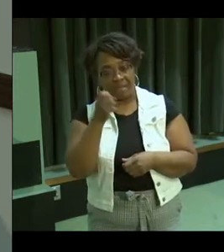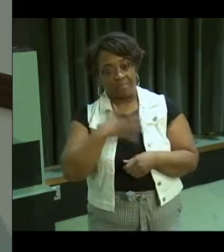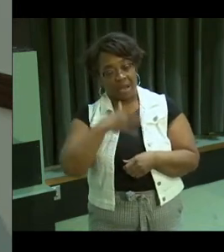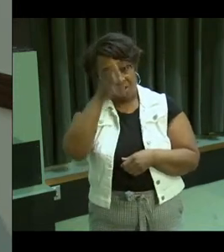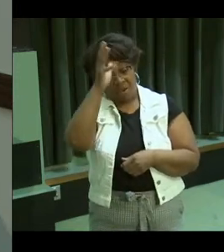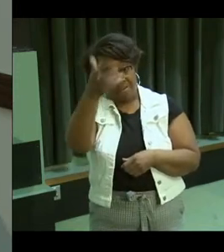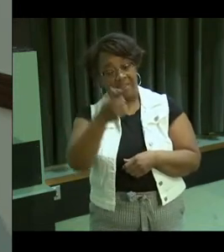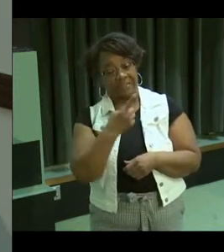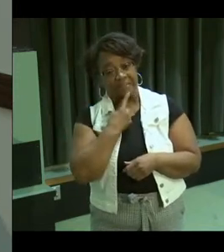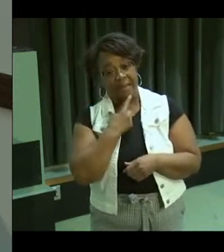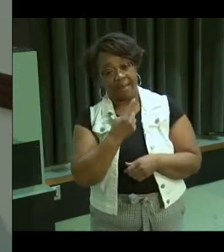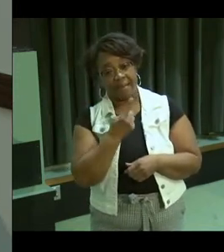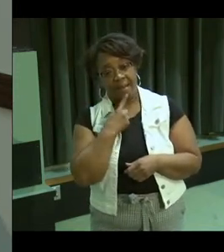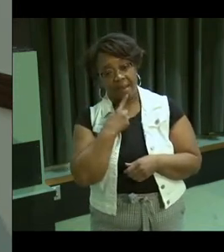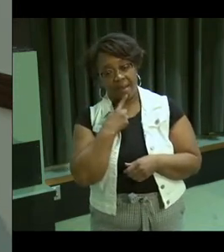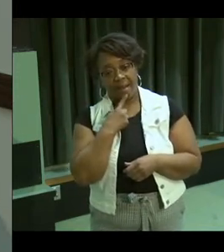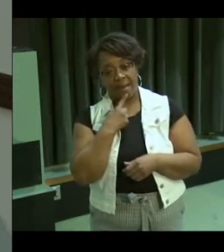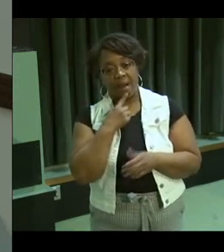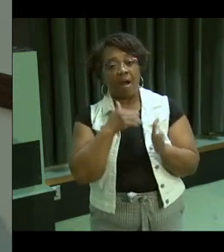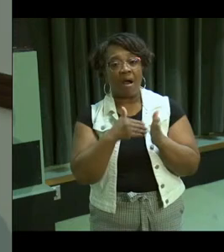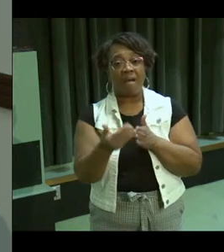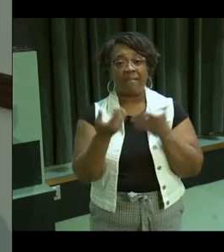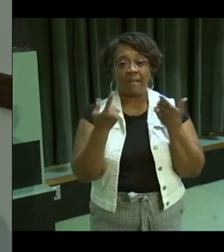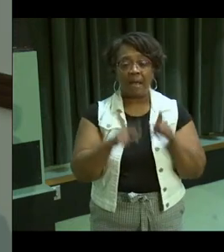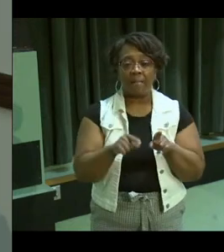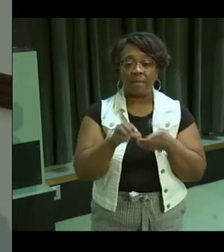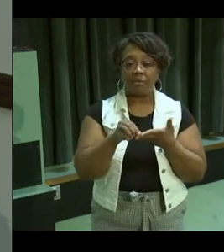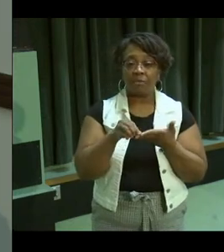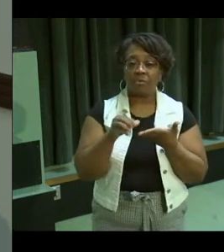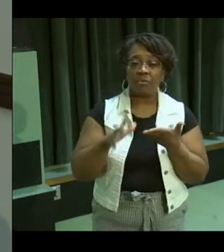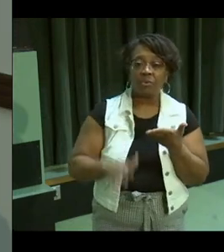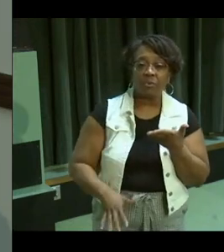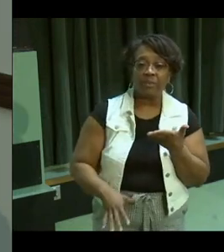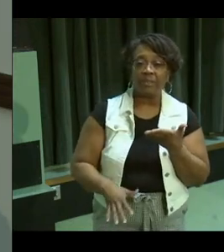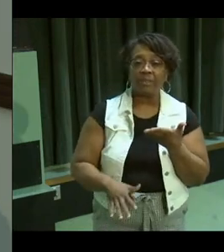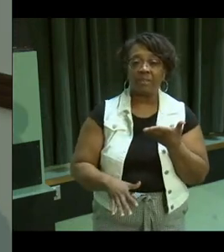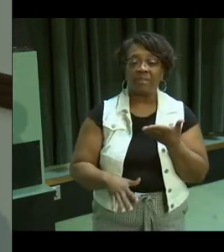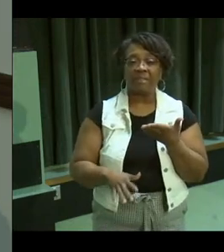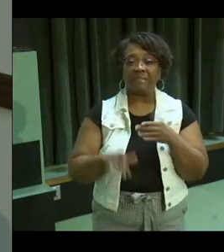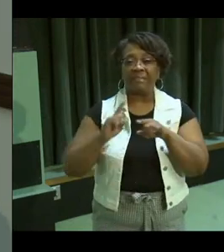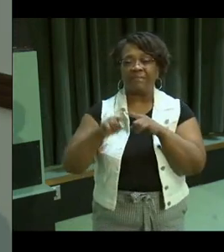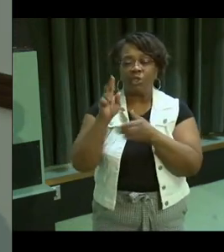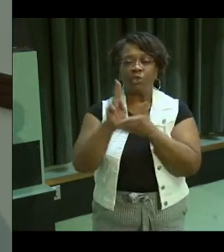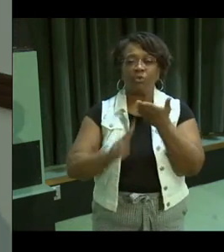grandfather said that, that a